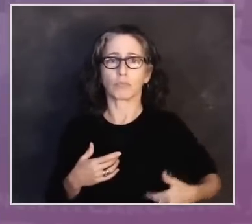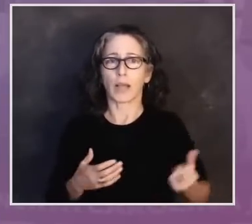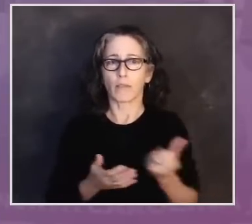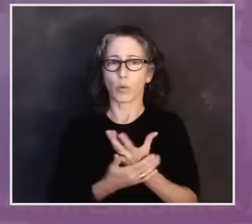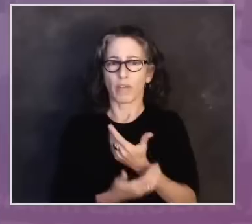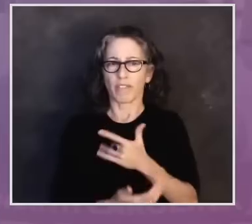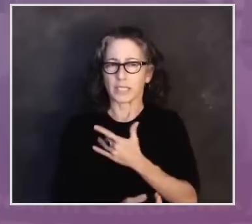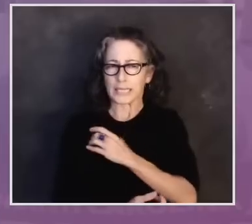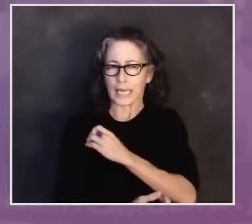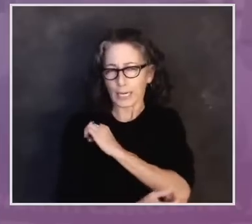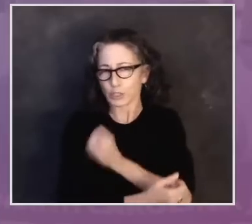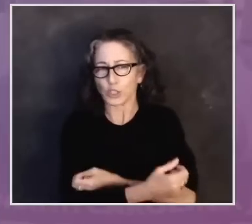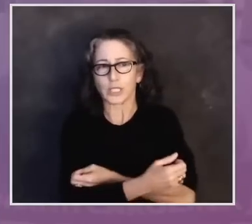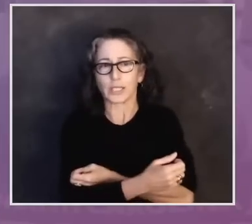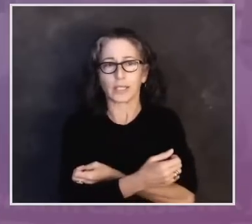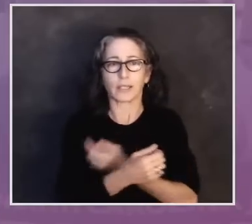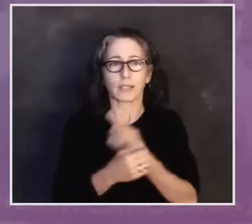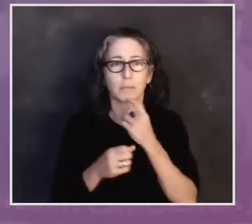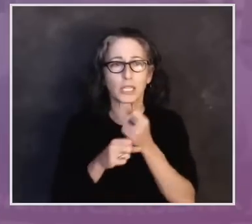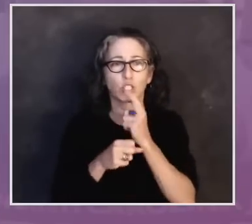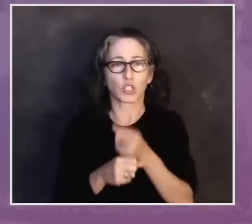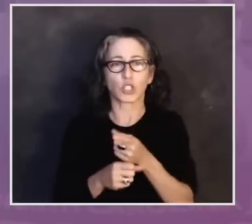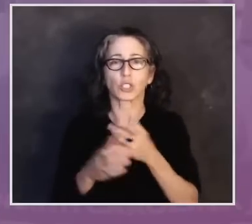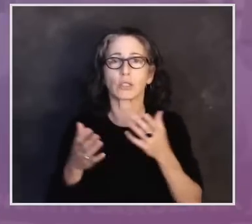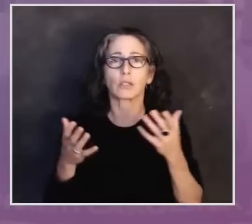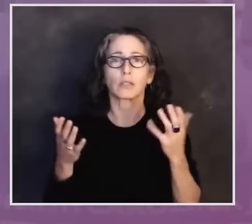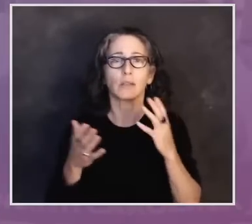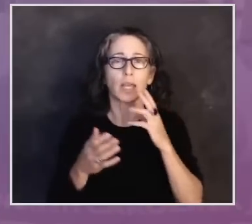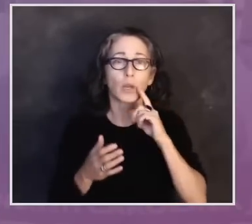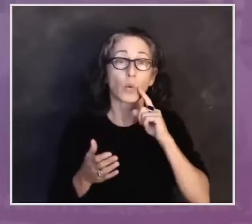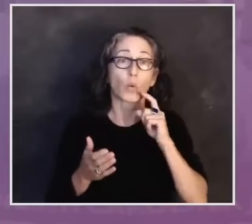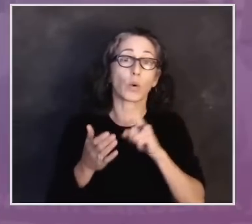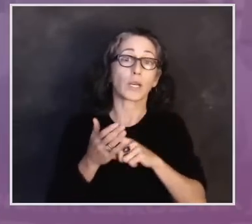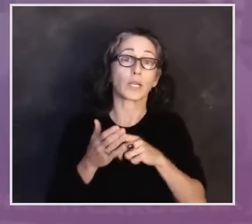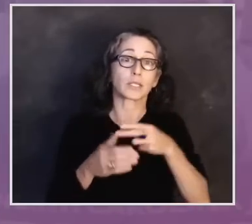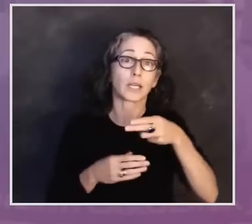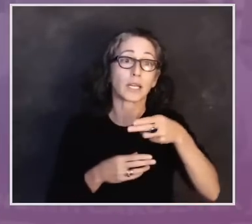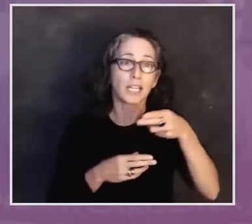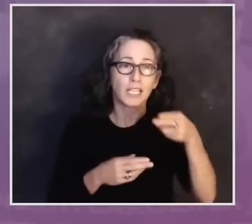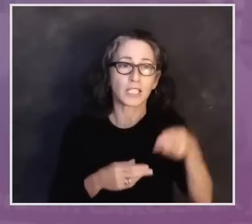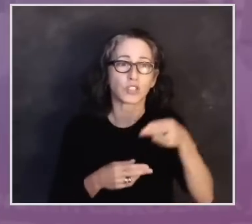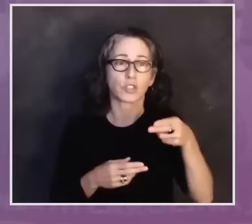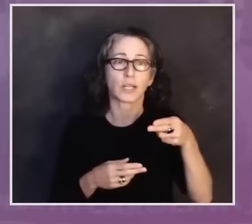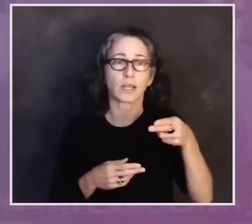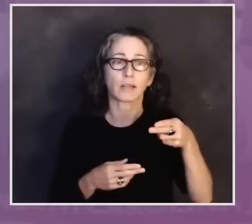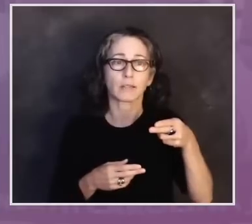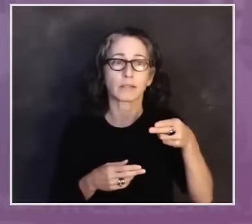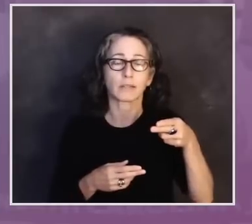ON. I THINK THAT EVERYBODY HERE IS VERY ENERGIZED FOR THE OPPORTUNITY NOT ONLY TO